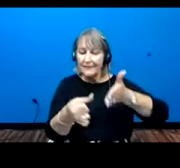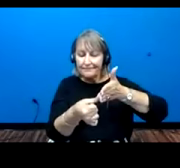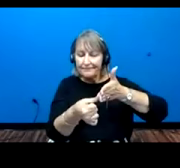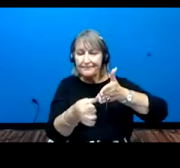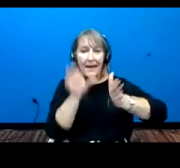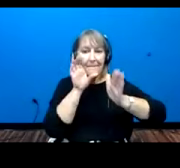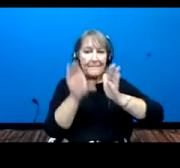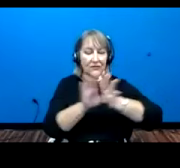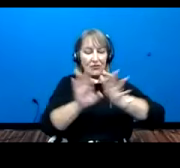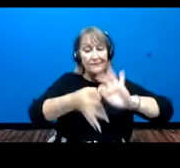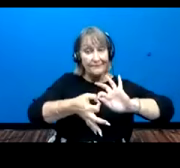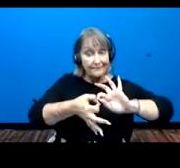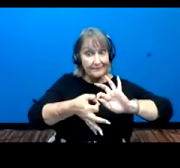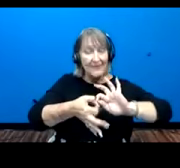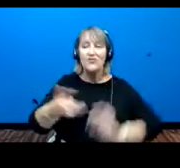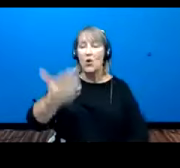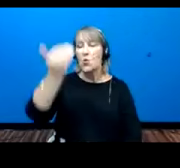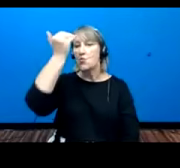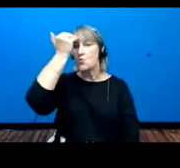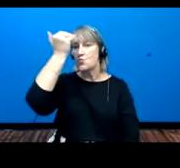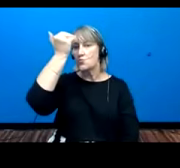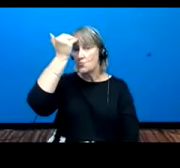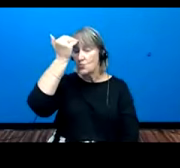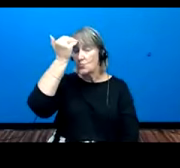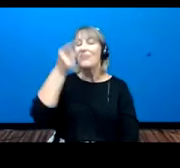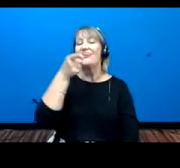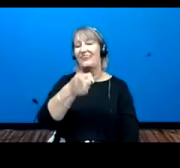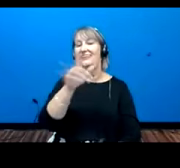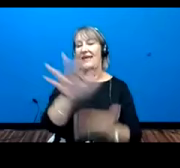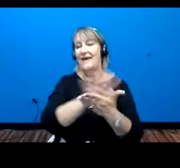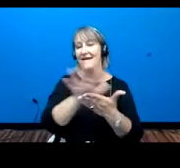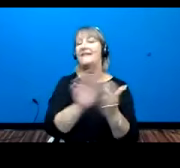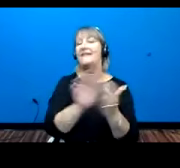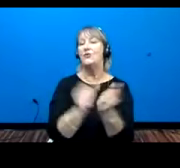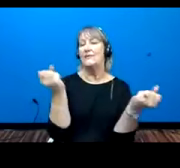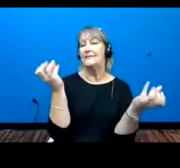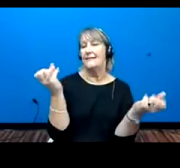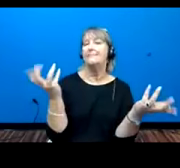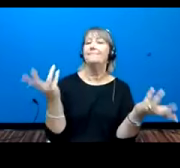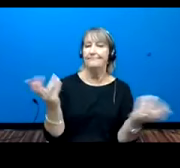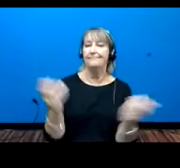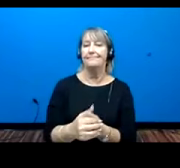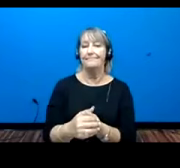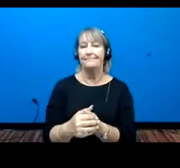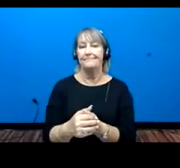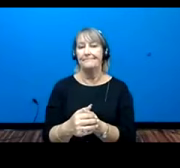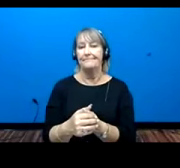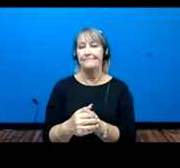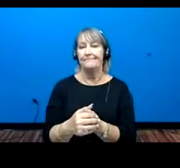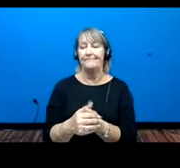as opposed to ASL as a written identifier. So an example, having that video up on the website,